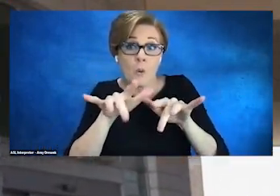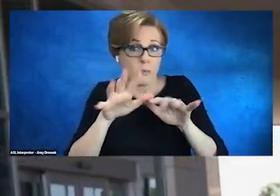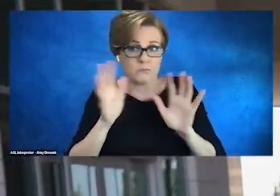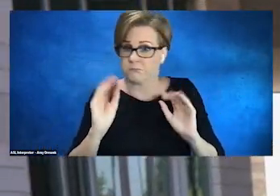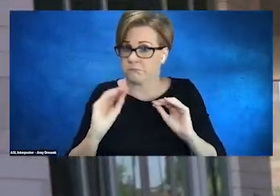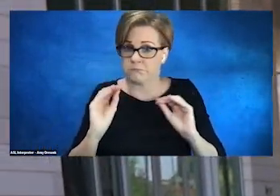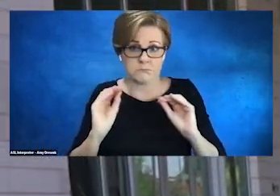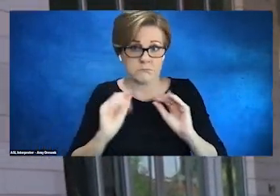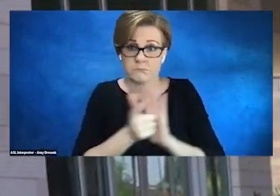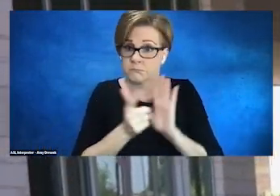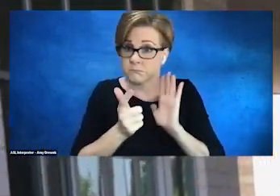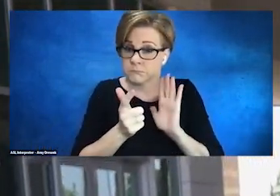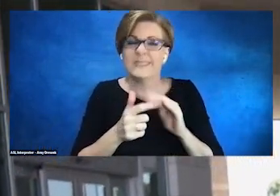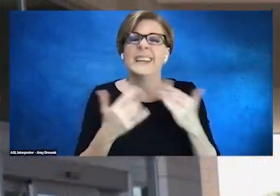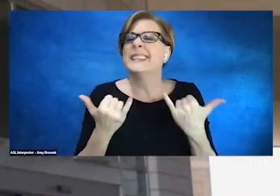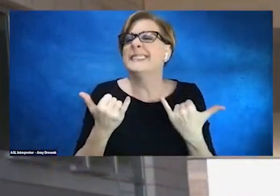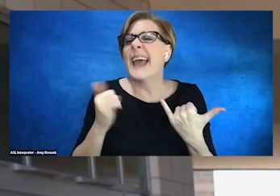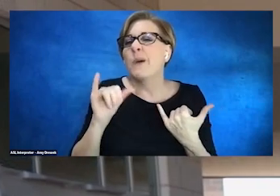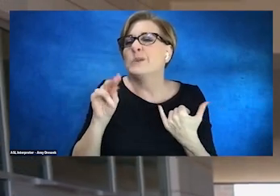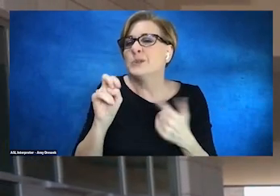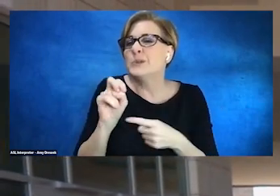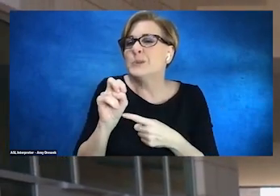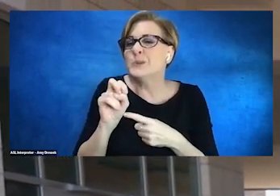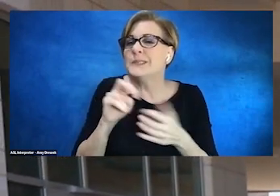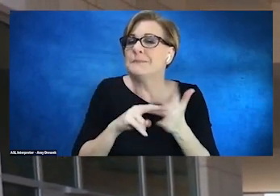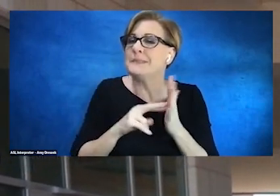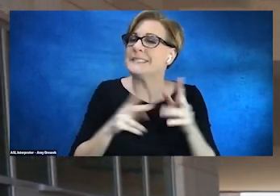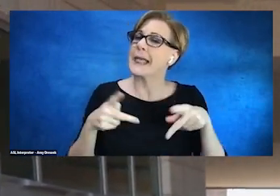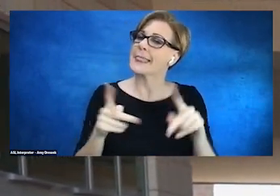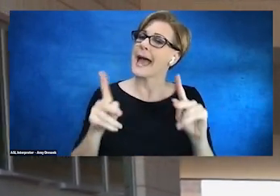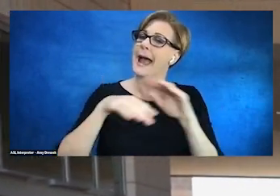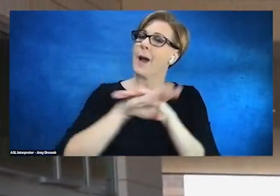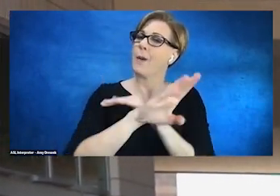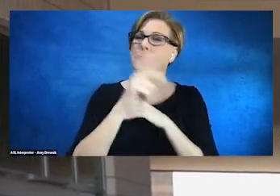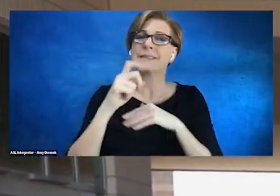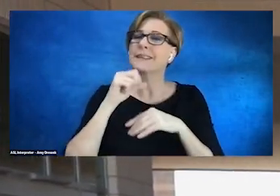allowed within the voting location, but because we're in the middle of June, we're able to bring